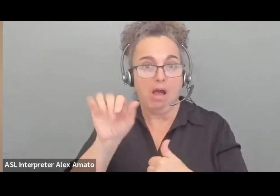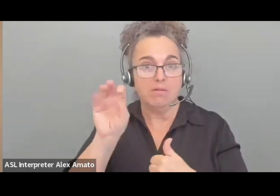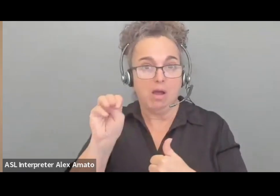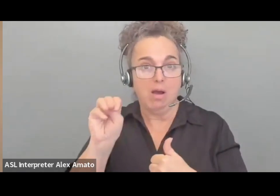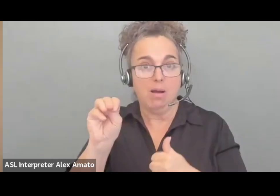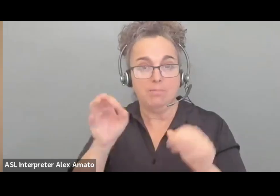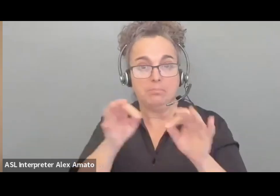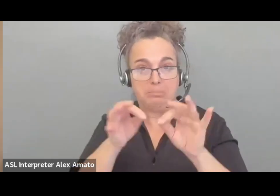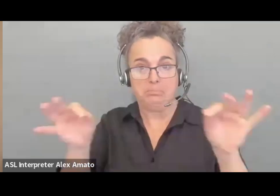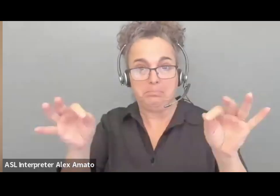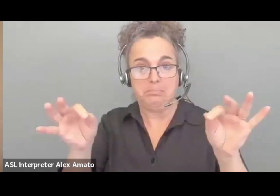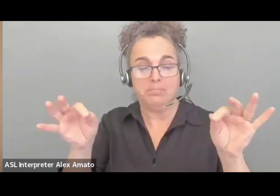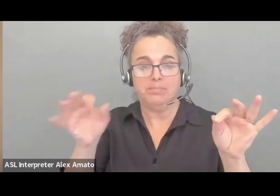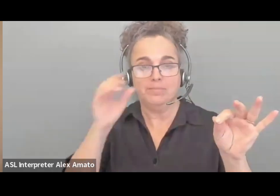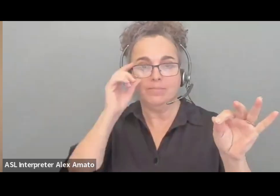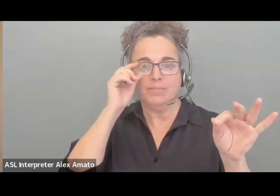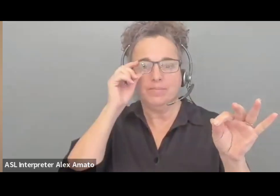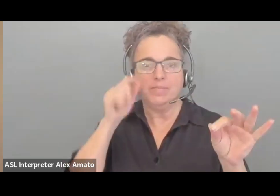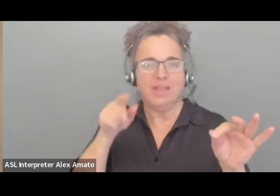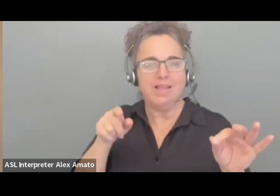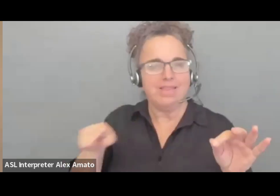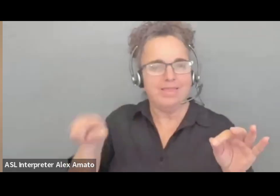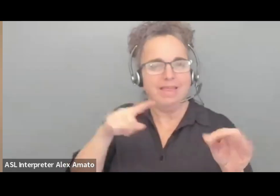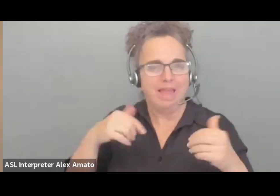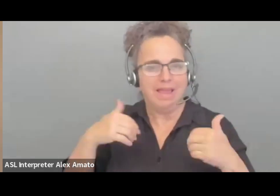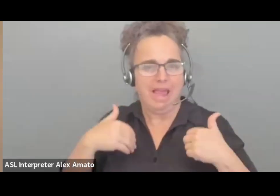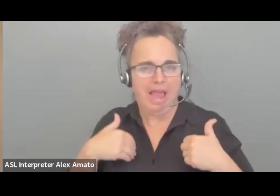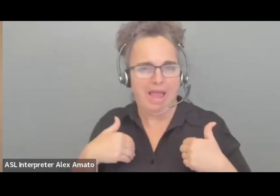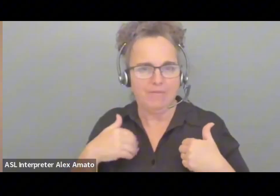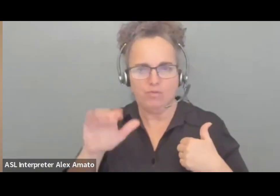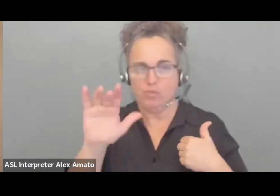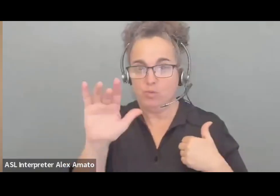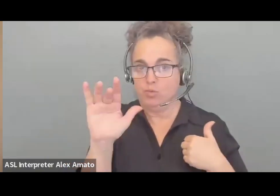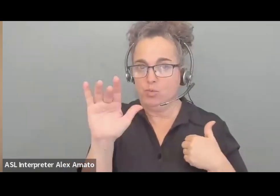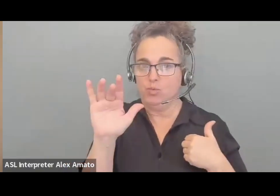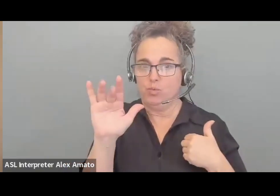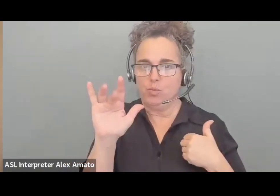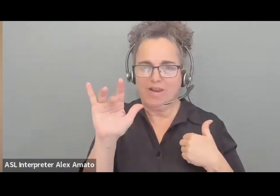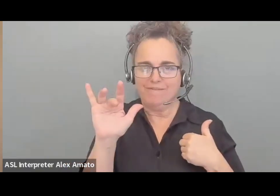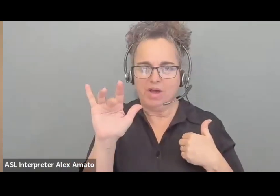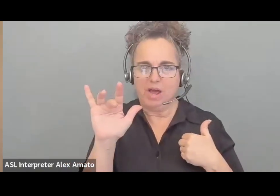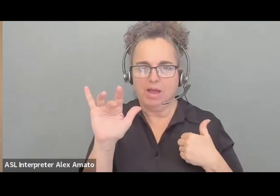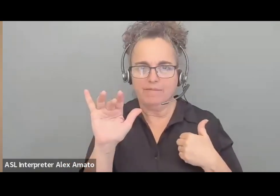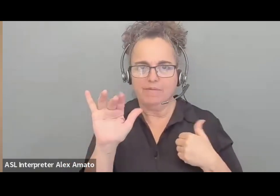They have 25 features that they've really described in depth and